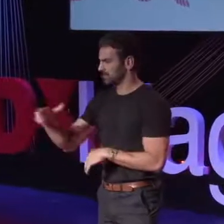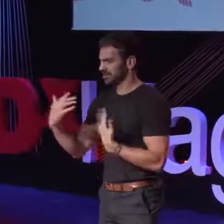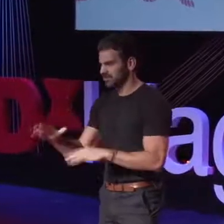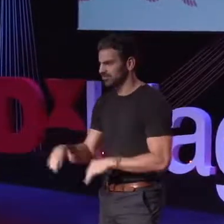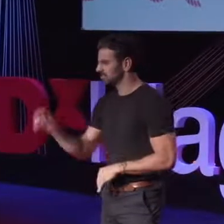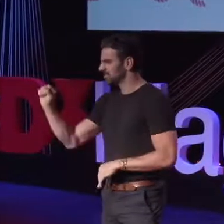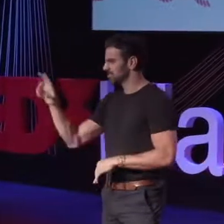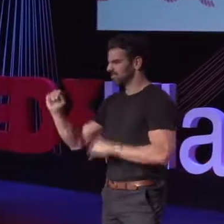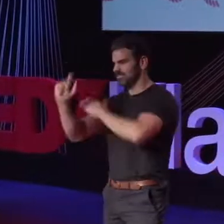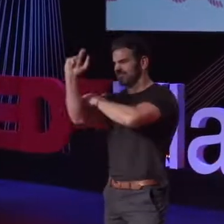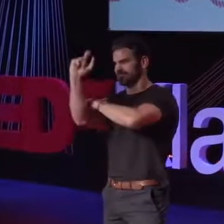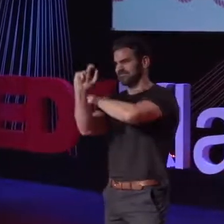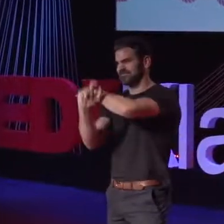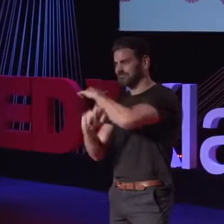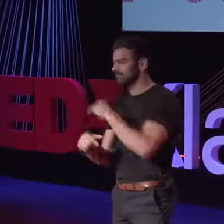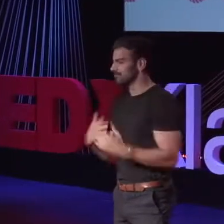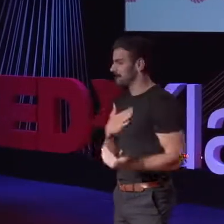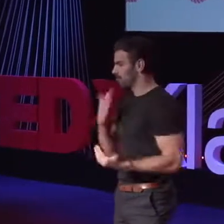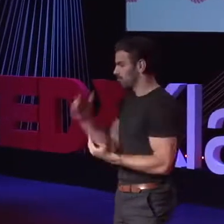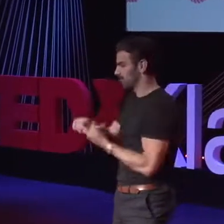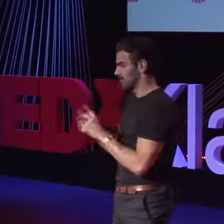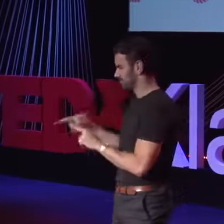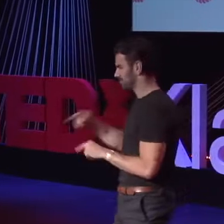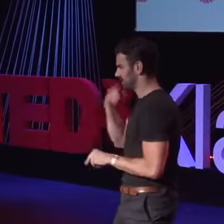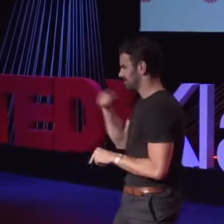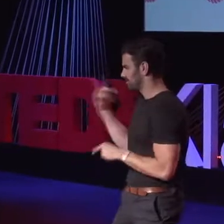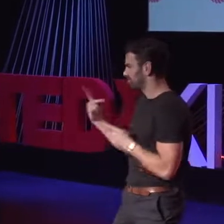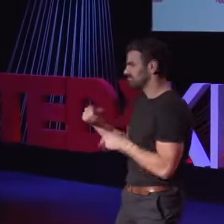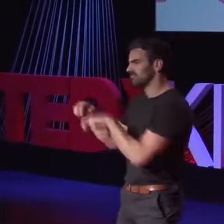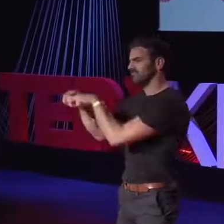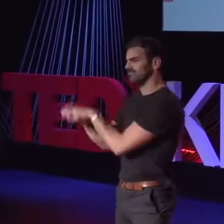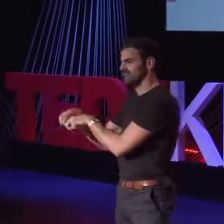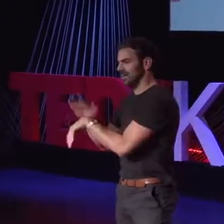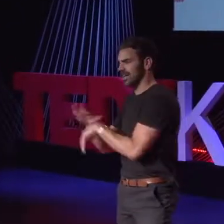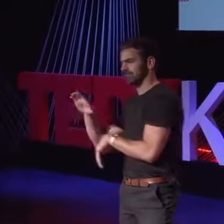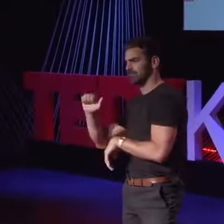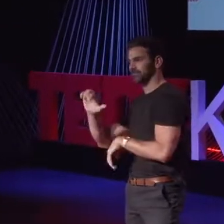a friend and i pull up some chairs by the water to watch the sun go down and chat